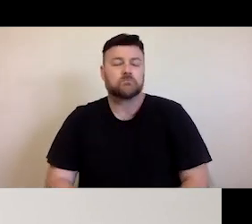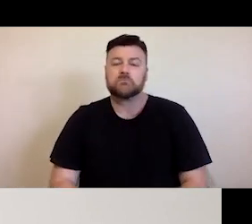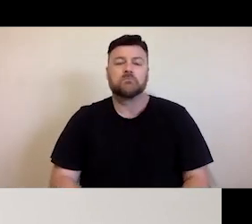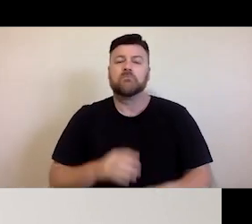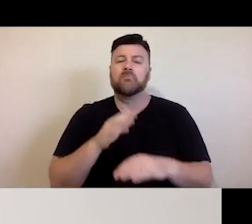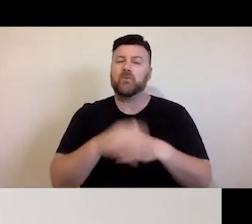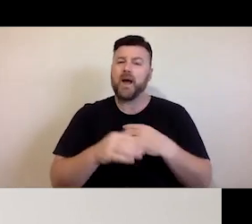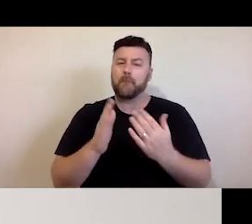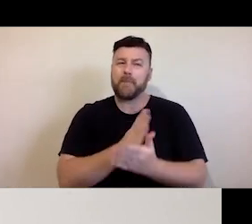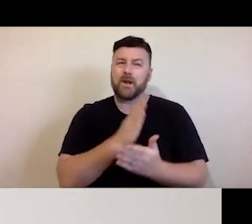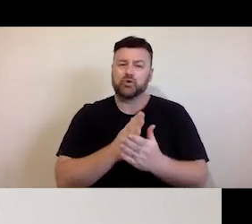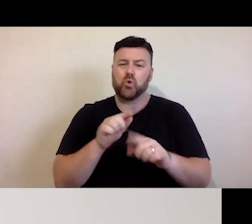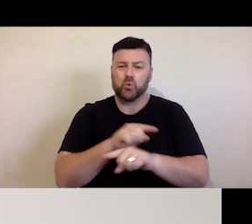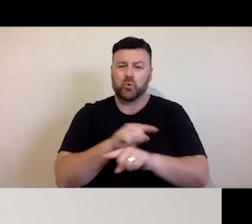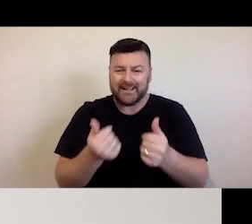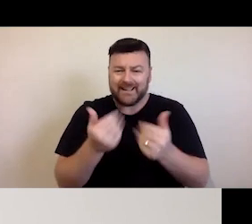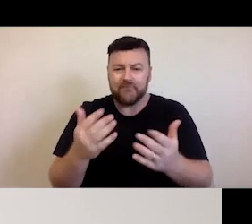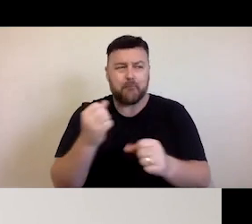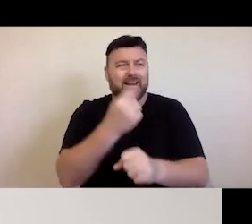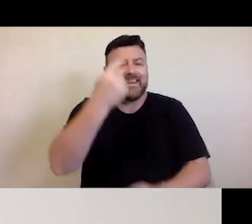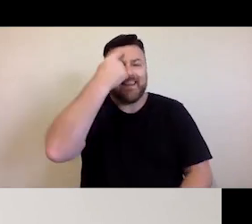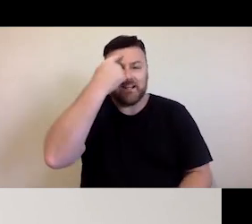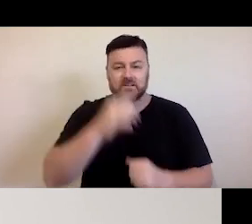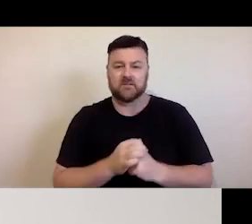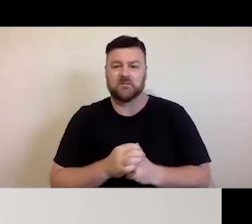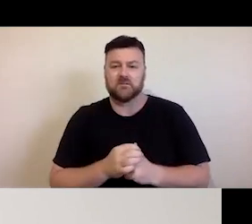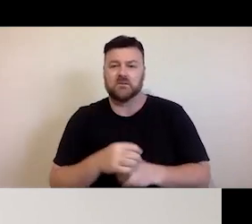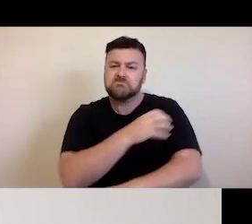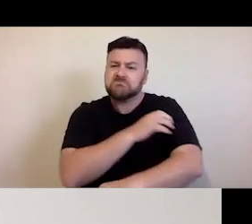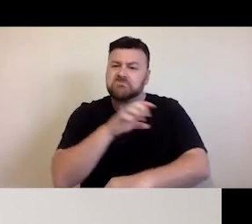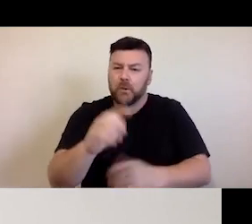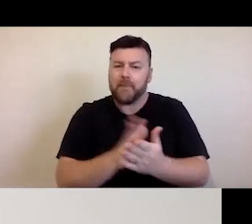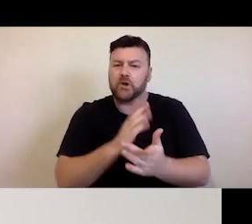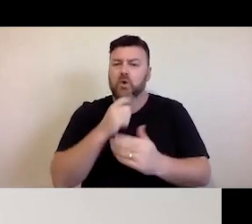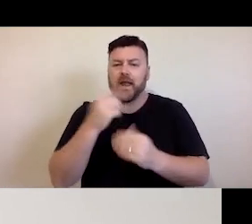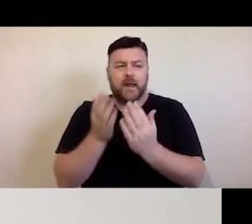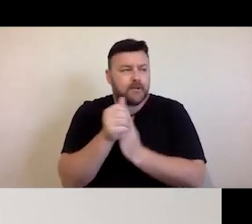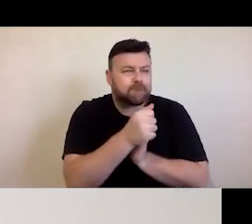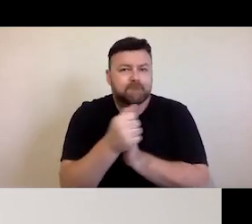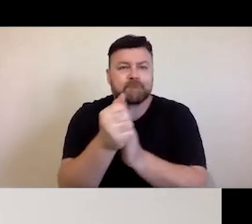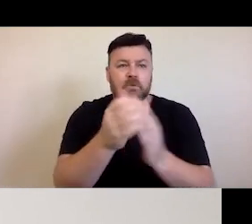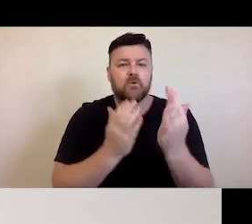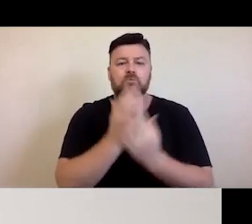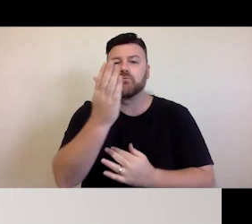equipping people to navigate culture landscapes and growing wisdom to